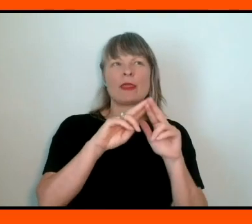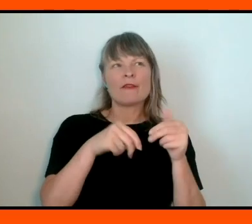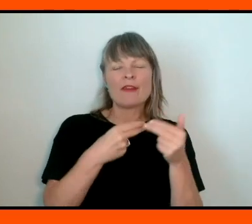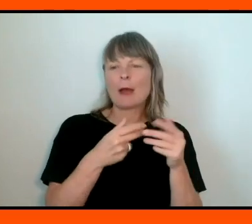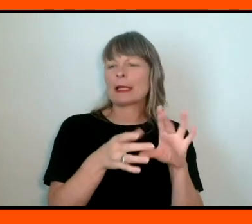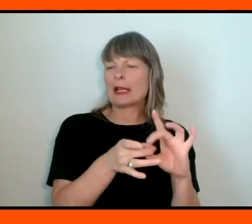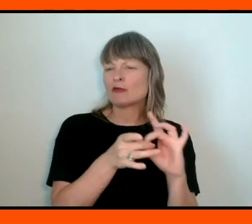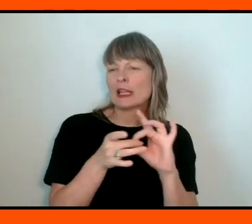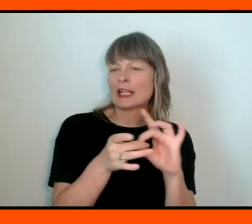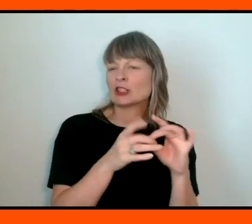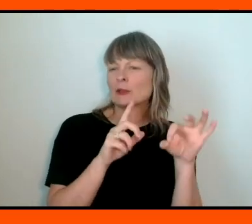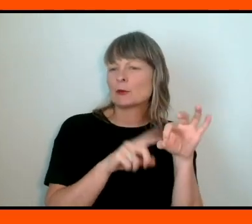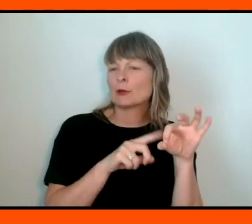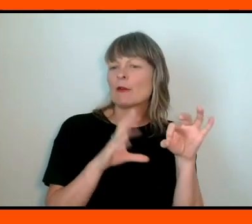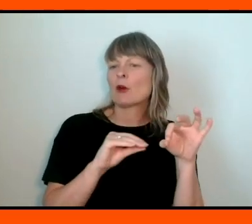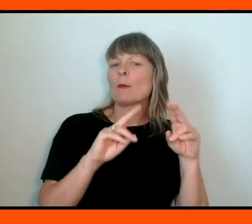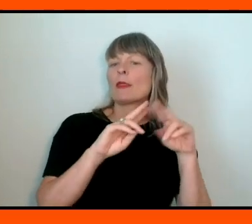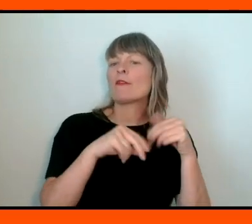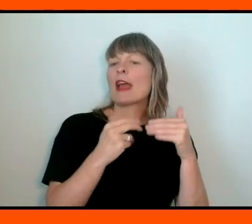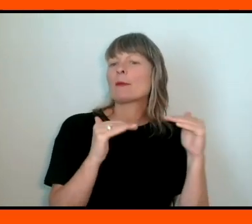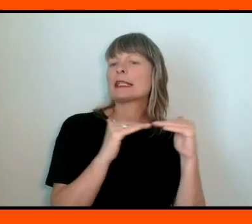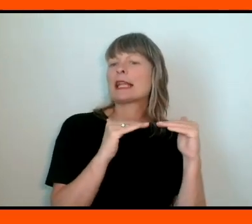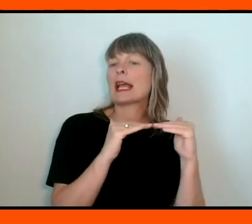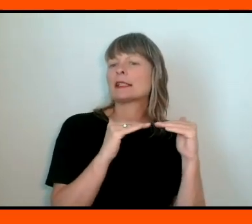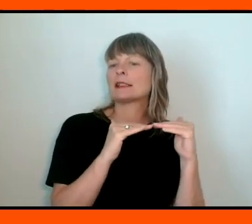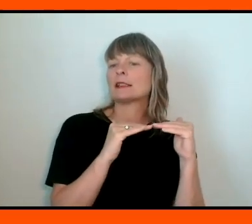from the family standard as part of that phase 2 consultation.